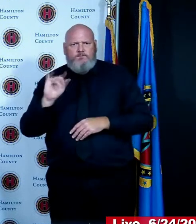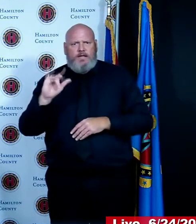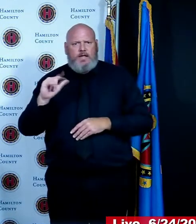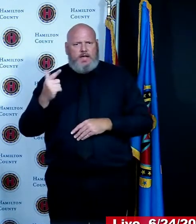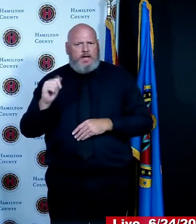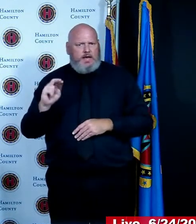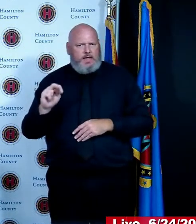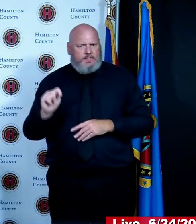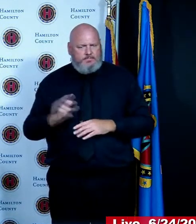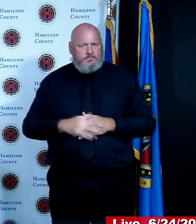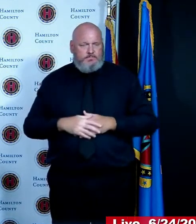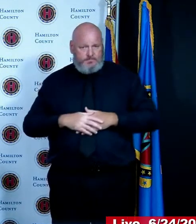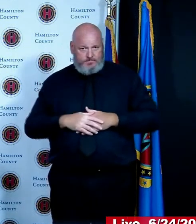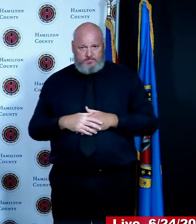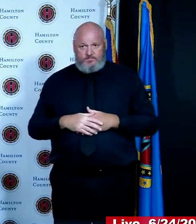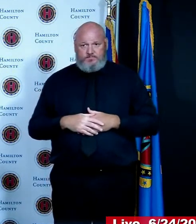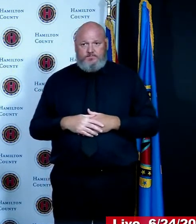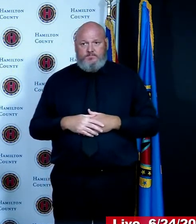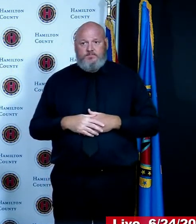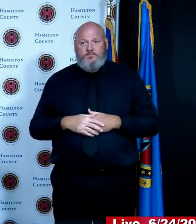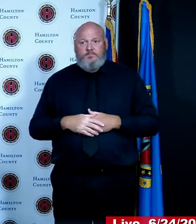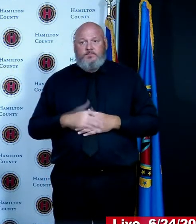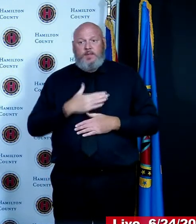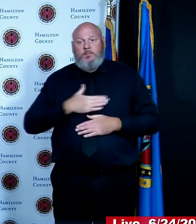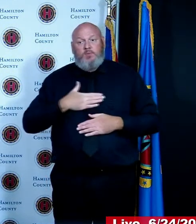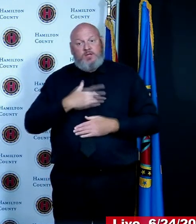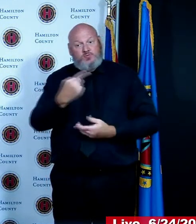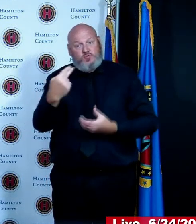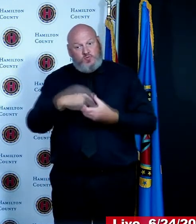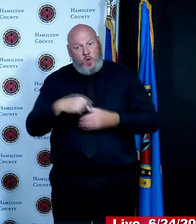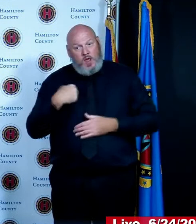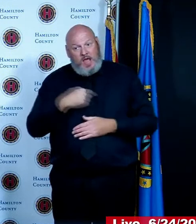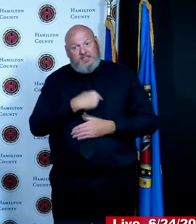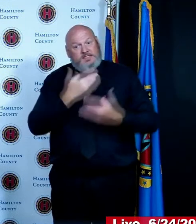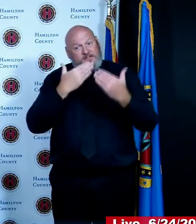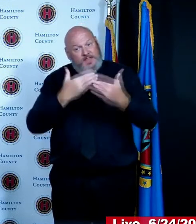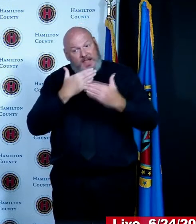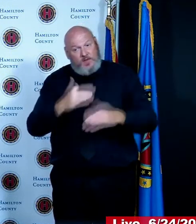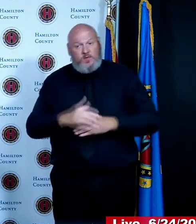thank you all for joining appreciate it and until unless we know otherwise we'll